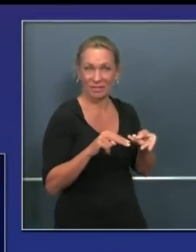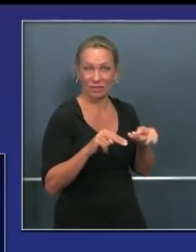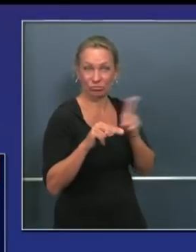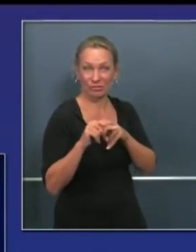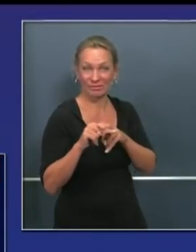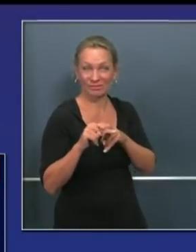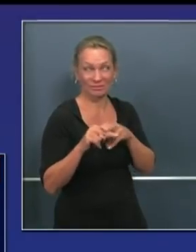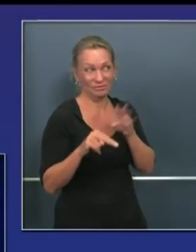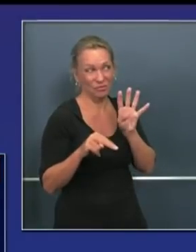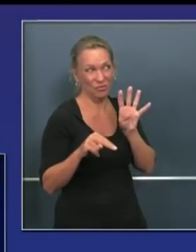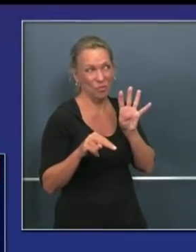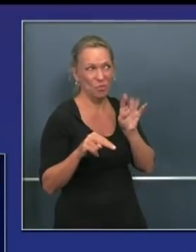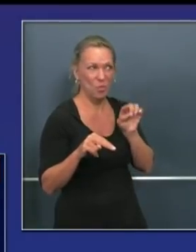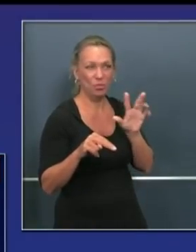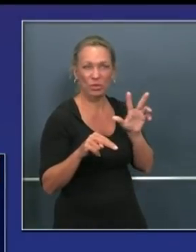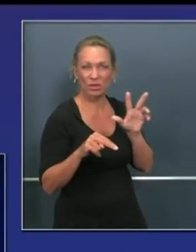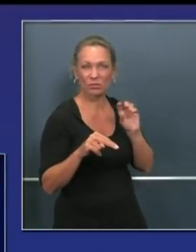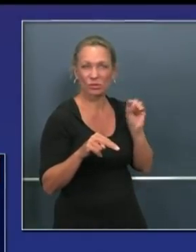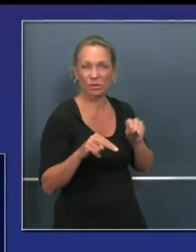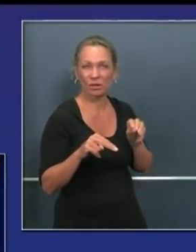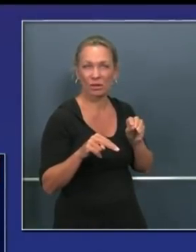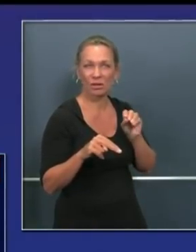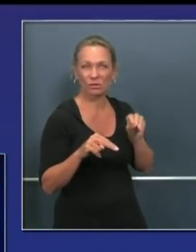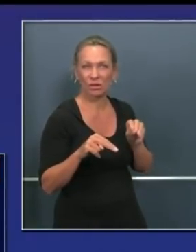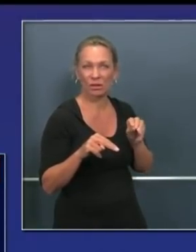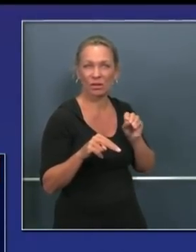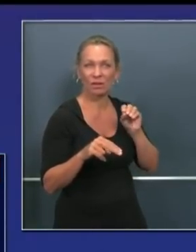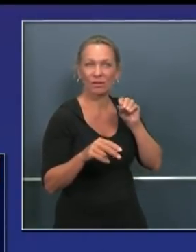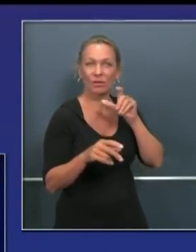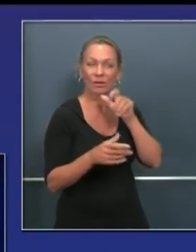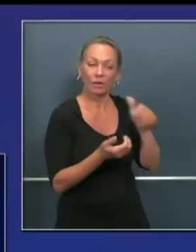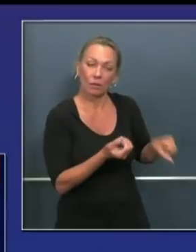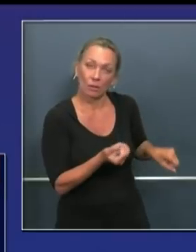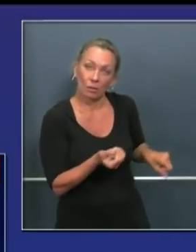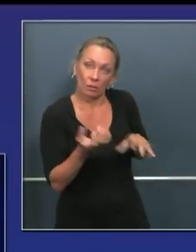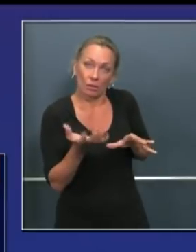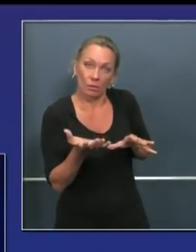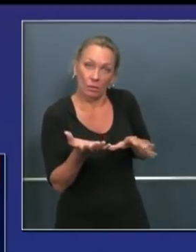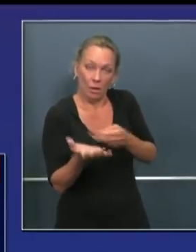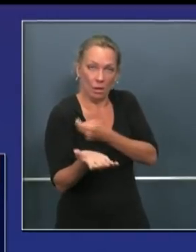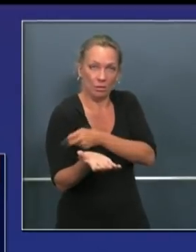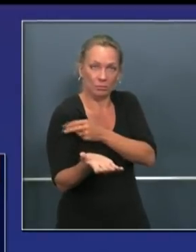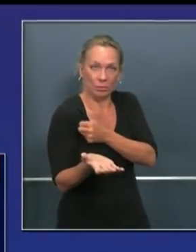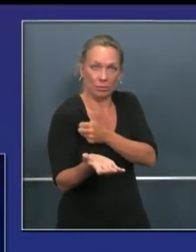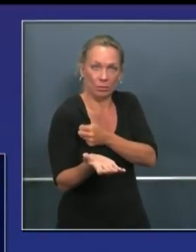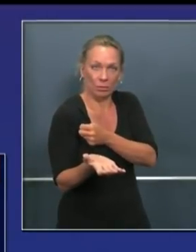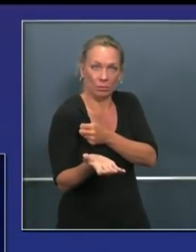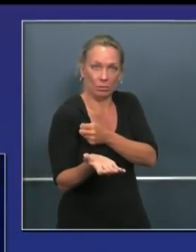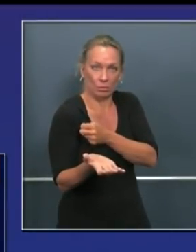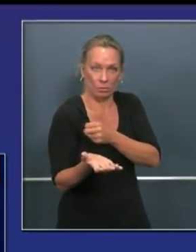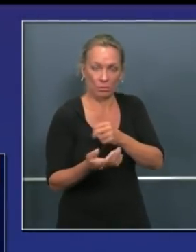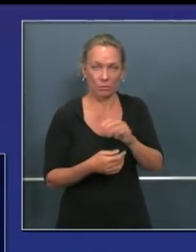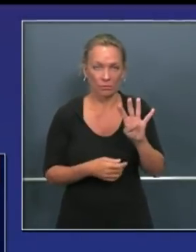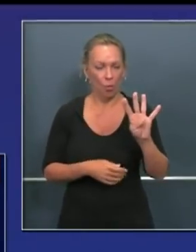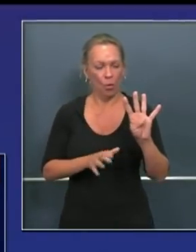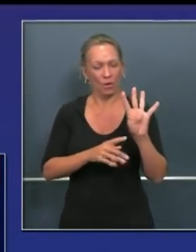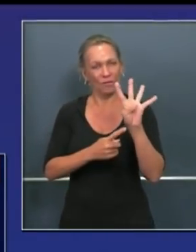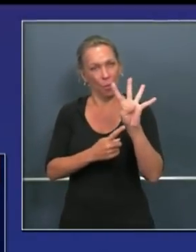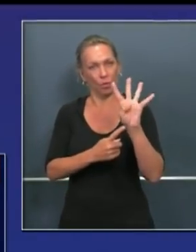HOSPITALIZATIONS HAVE INCREASED BY ROUGHLY 43%. 43% IN THE LAST TWO WEEKS. AND YOU TWO WEEKS. AND YOU WILL SEE HERE IN TERMS